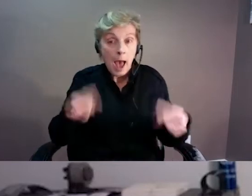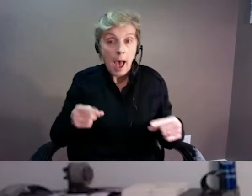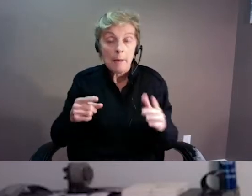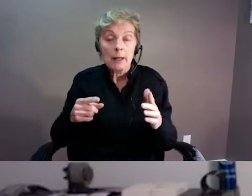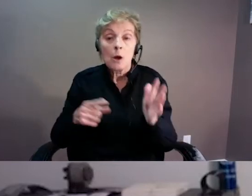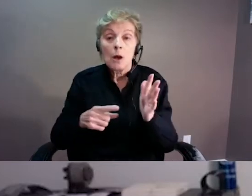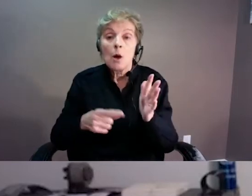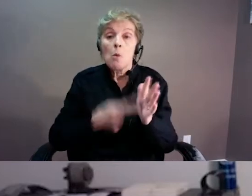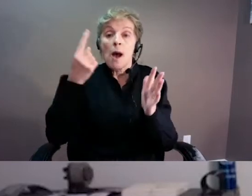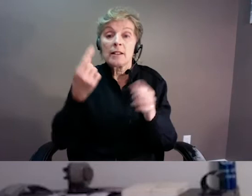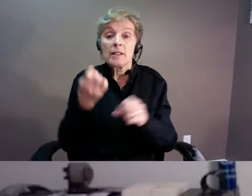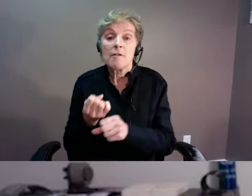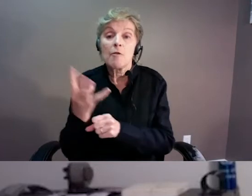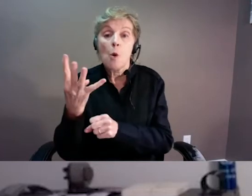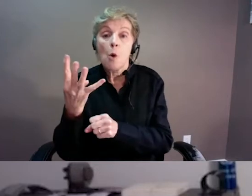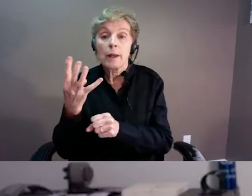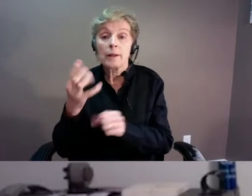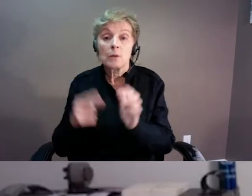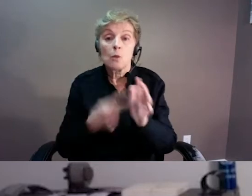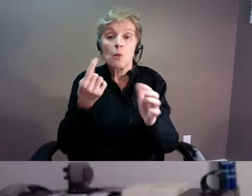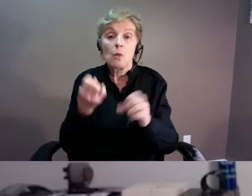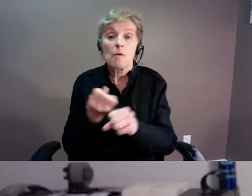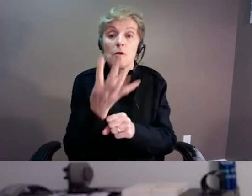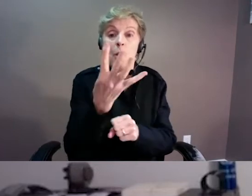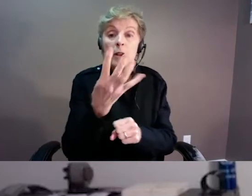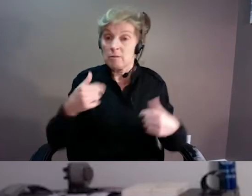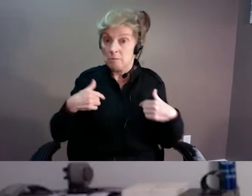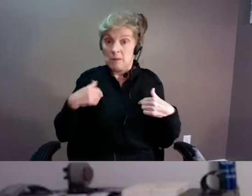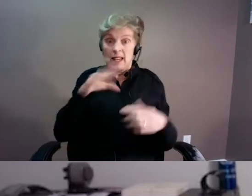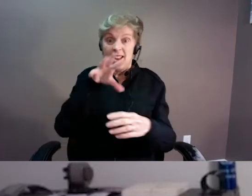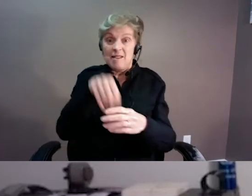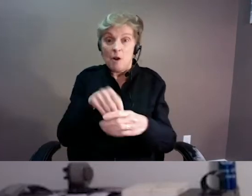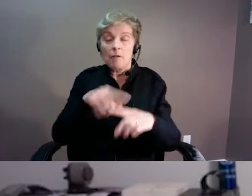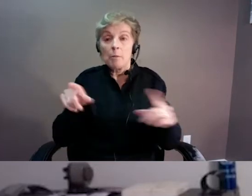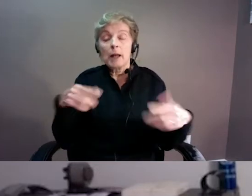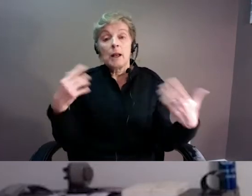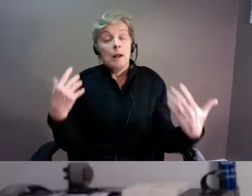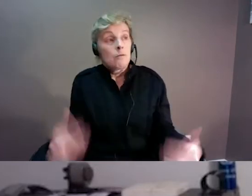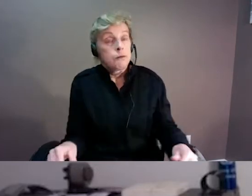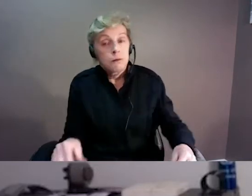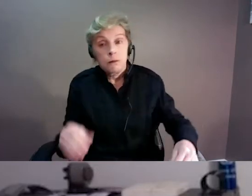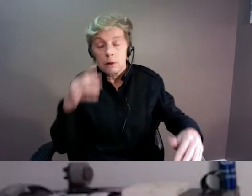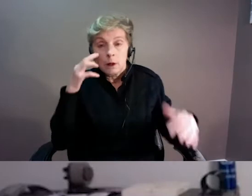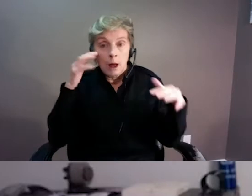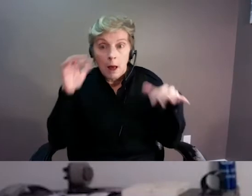in that process myself, it's absolutely mind boggling because we're reporting on